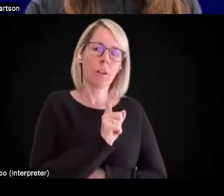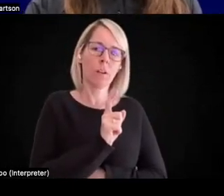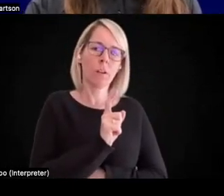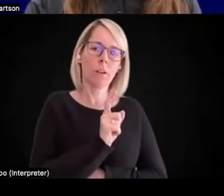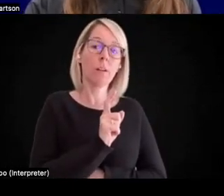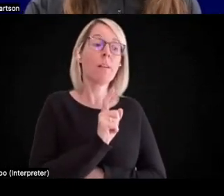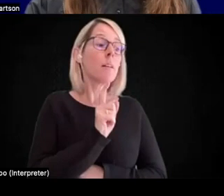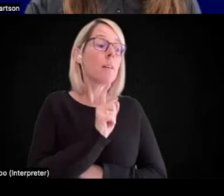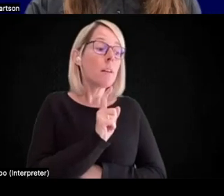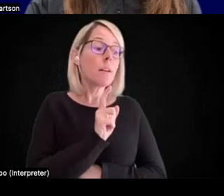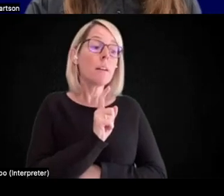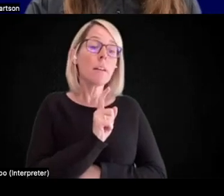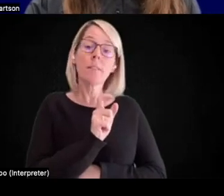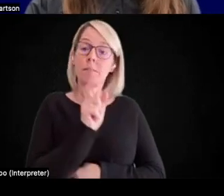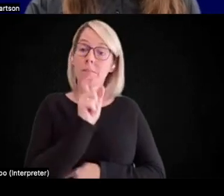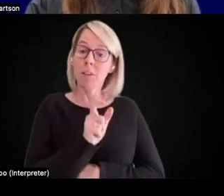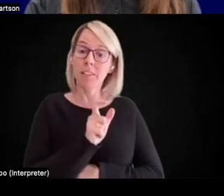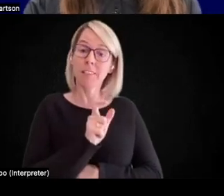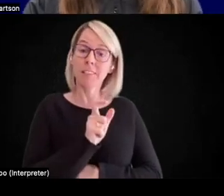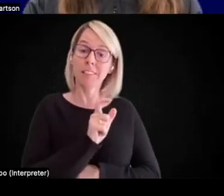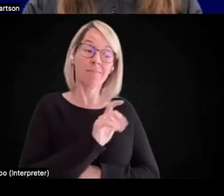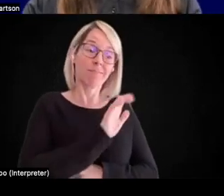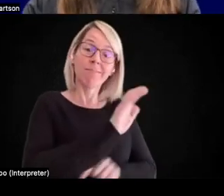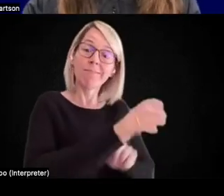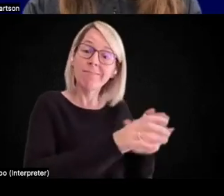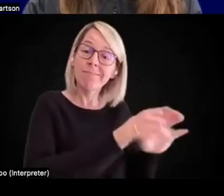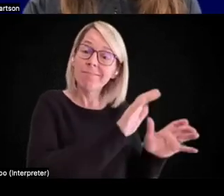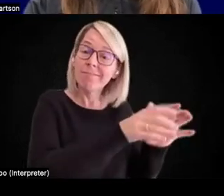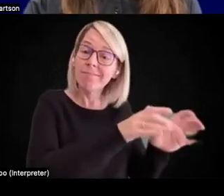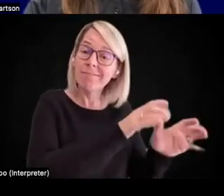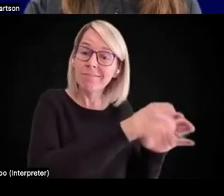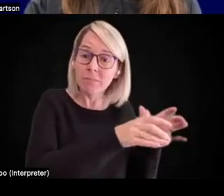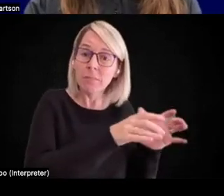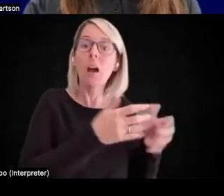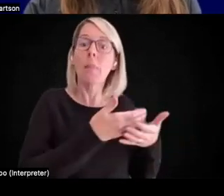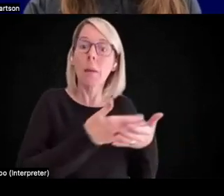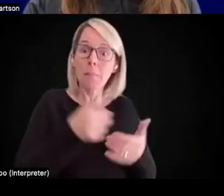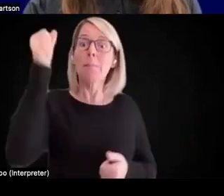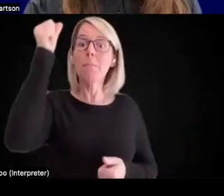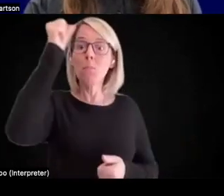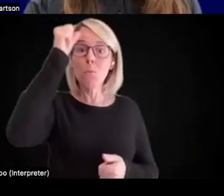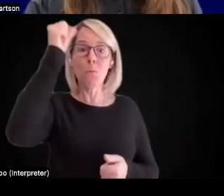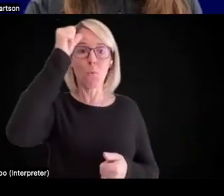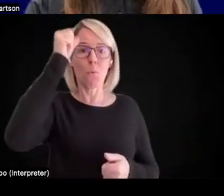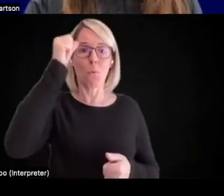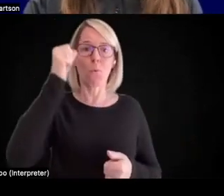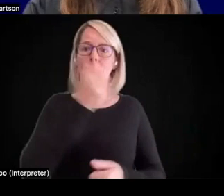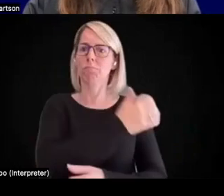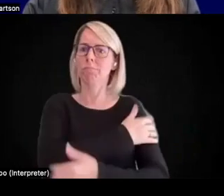contact with the baby's body. So, yes, you have been noticed, but what are you noticing? Well,